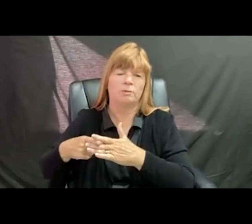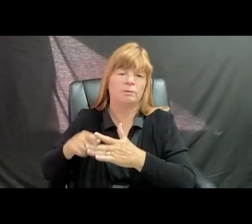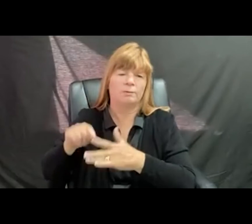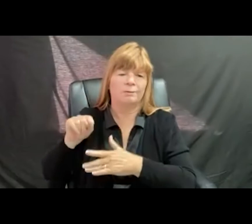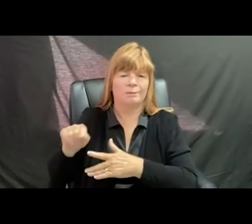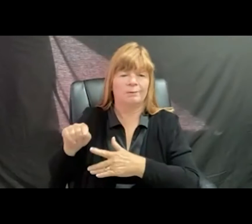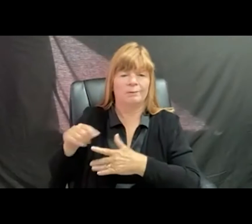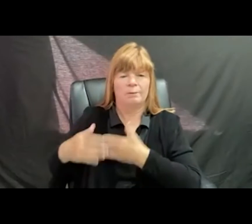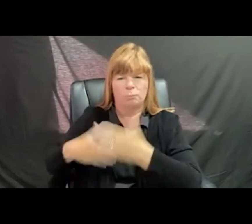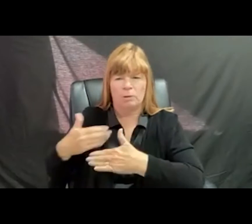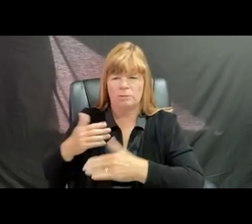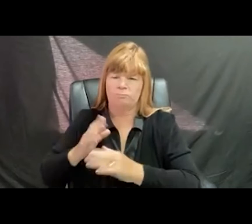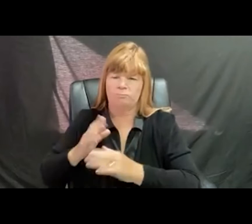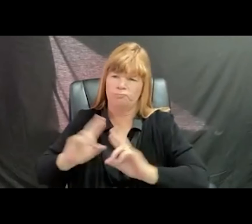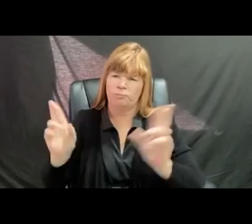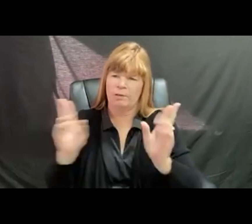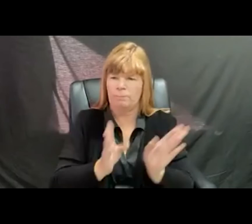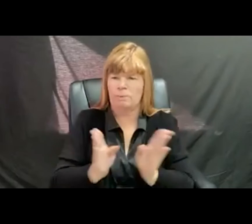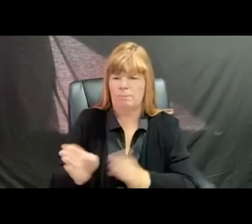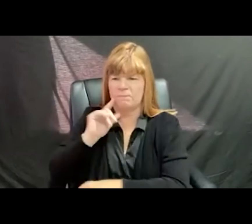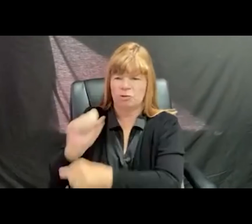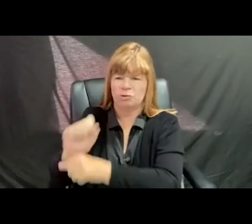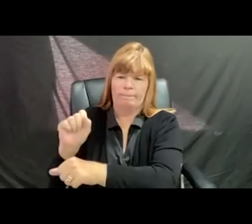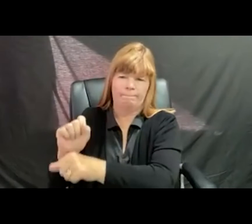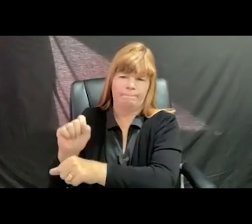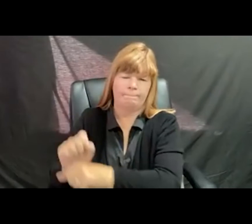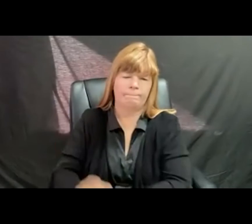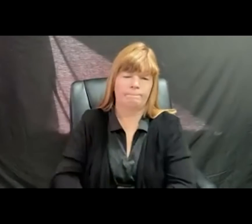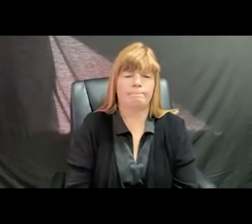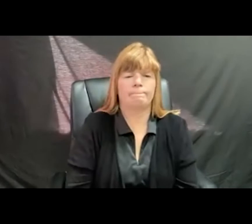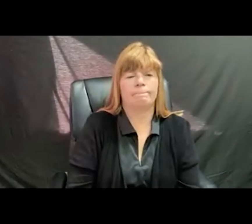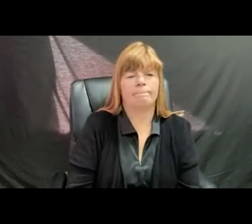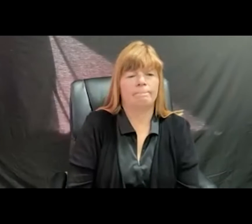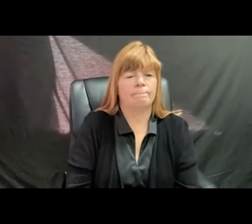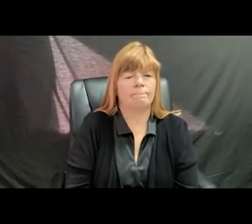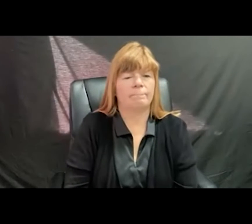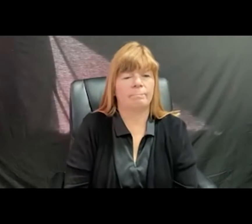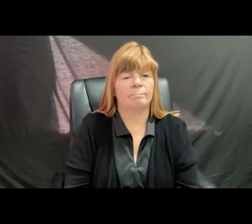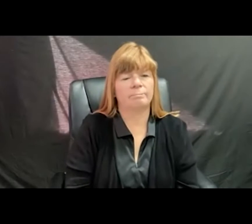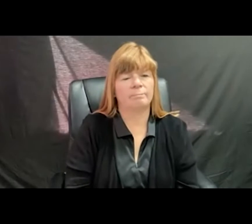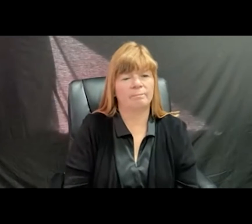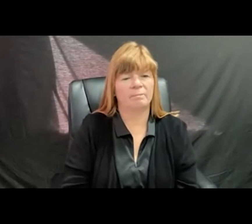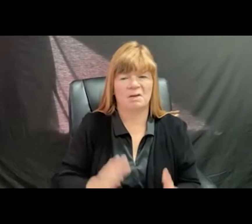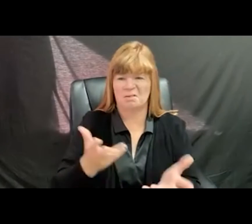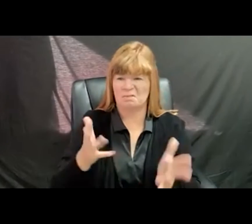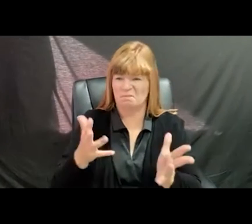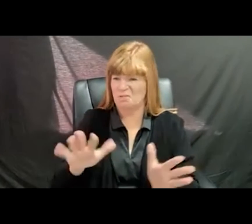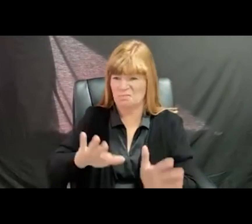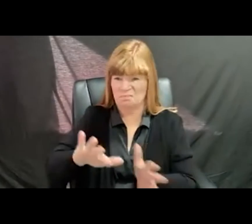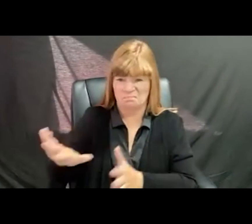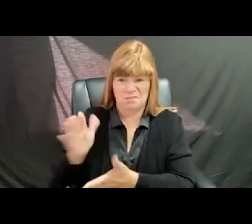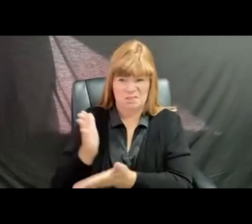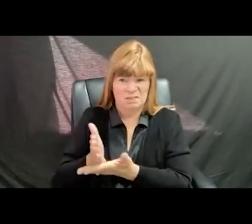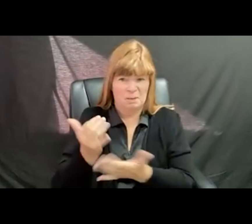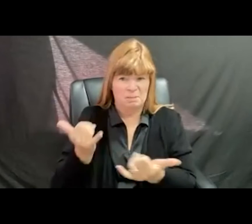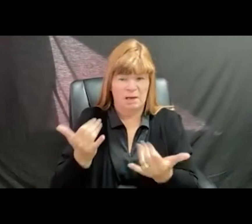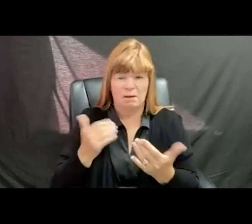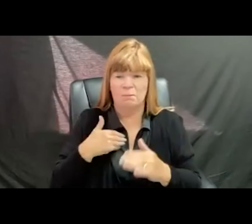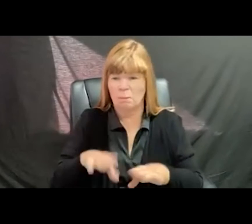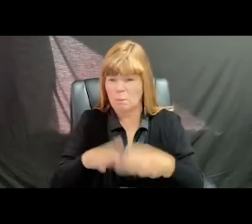preparing for a job so I'll kind of stop there see if there's questions I cannot